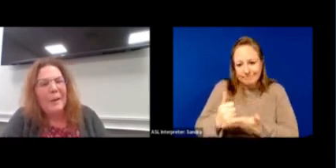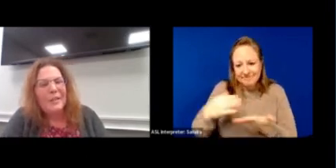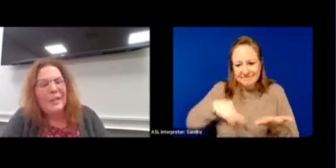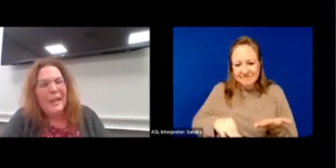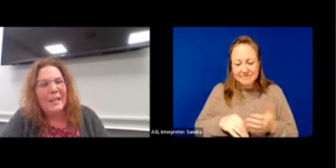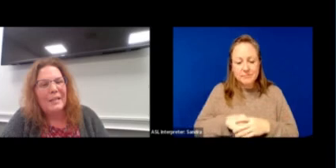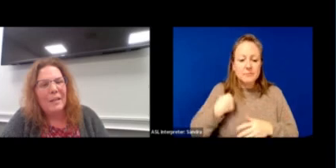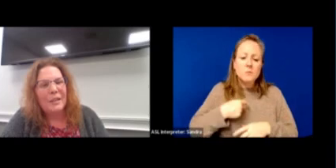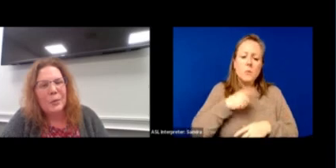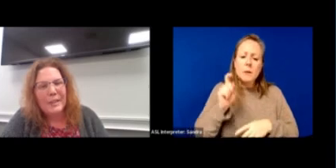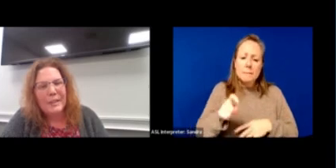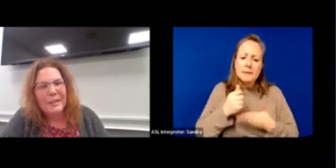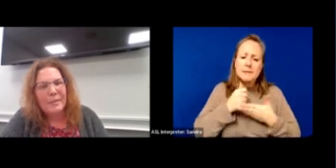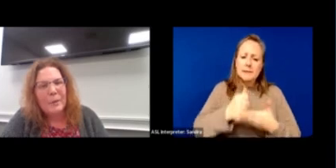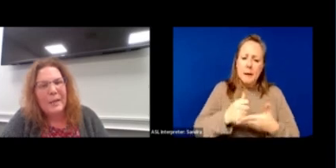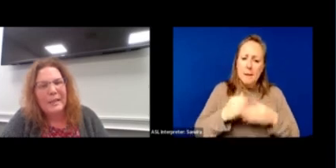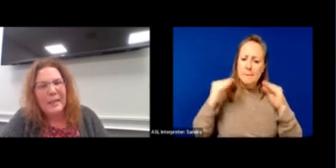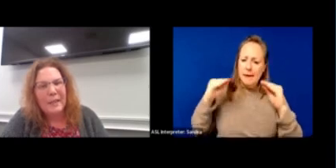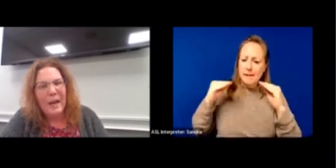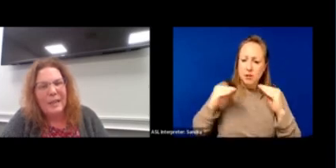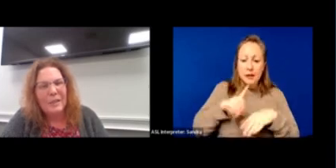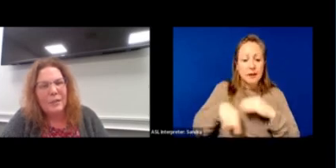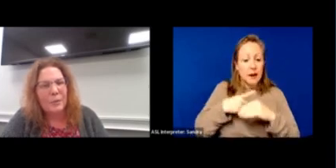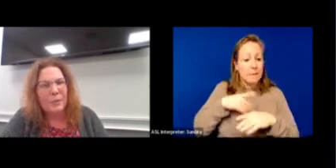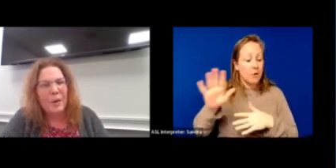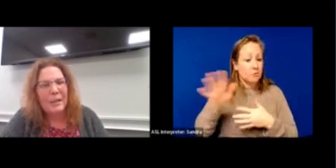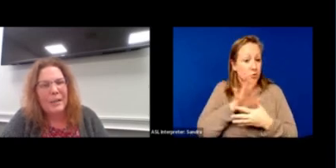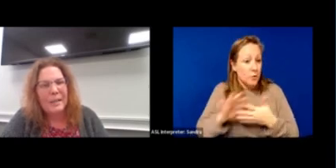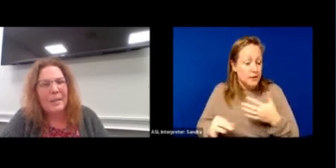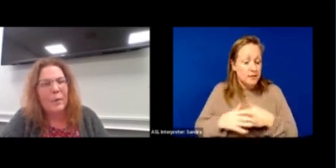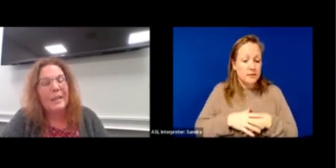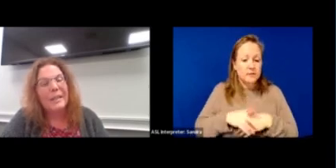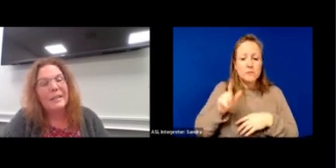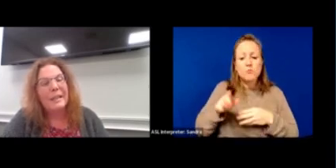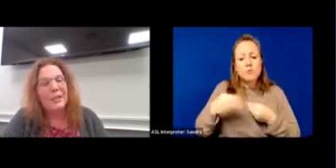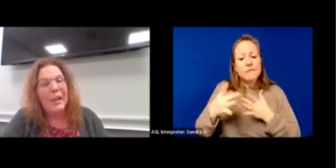help educate on choices, we need to give guidance through the process. And we need to teach